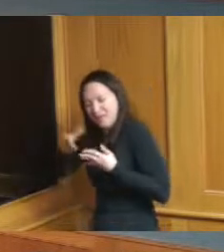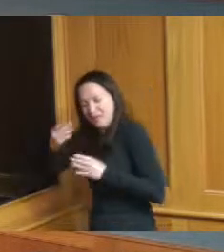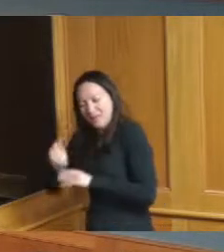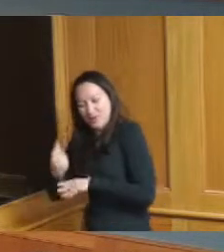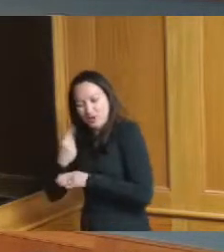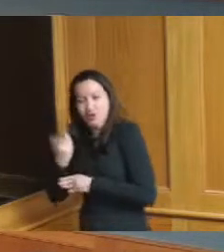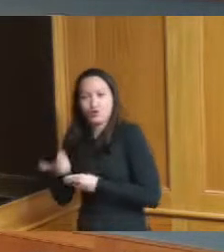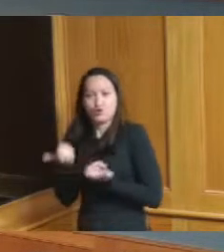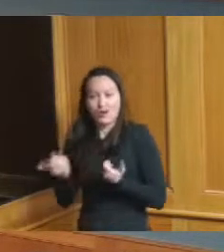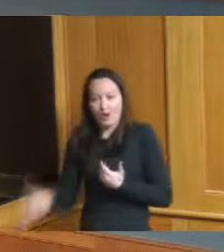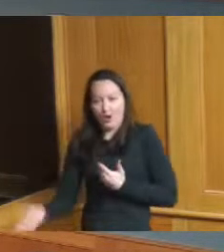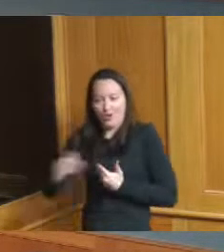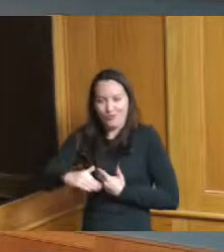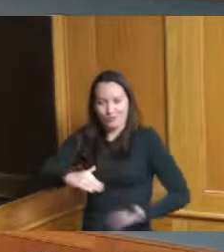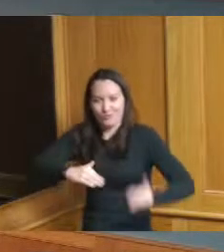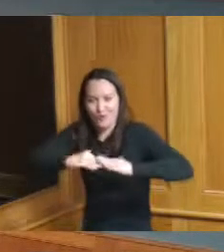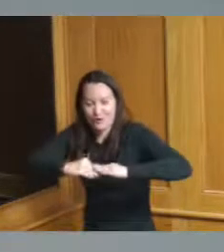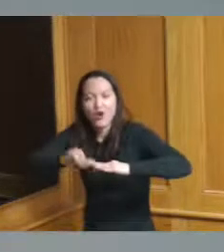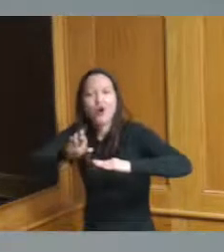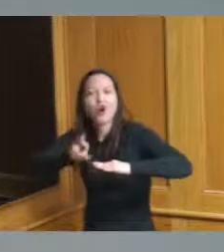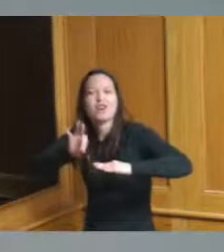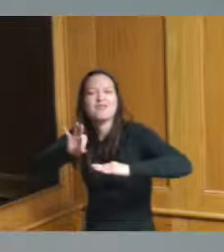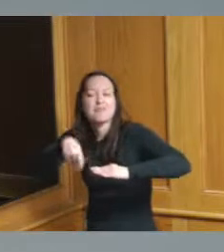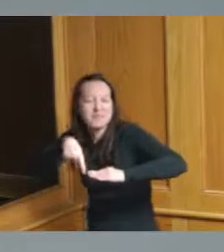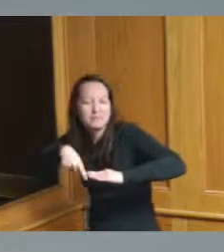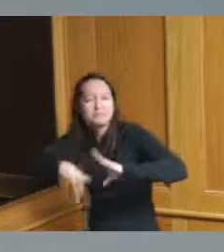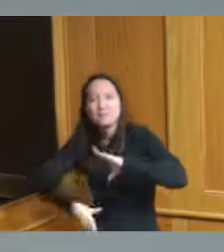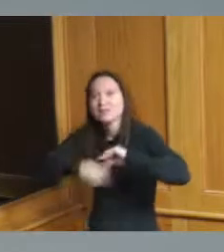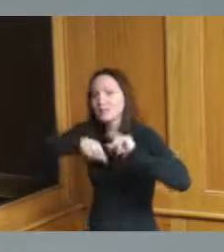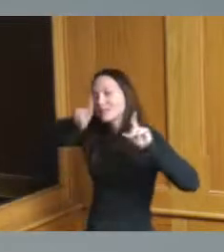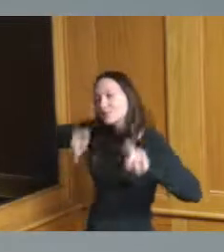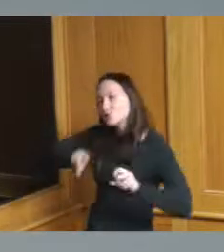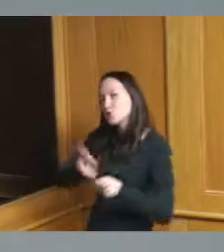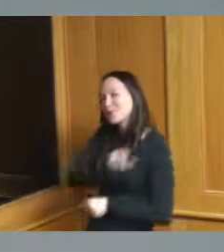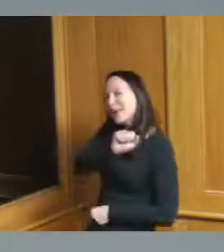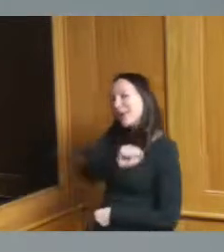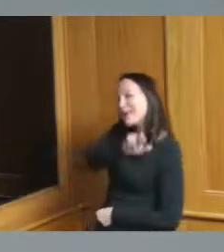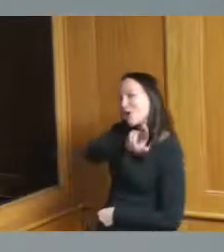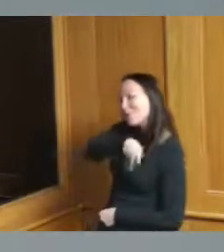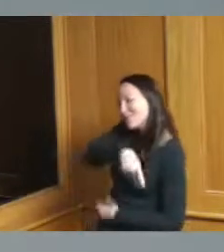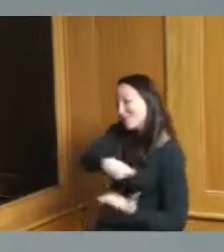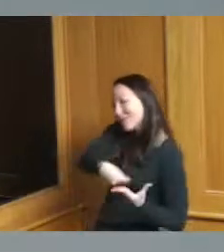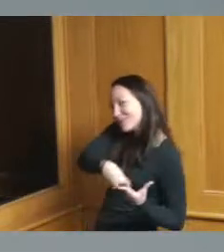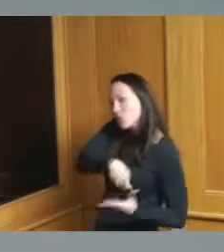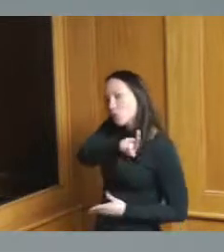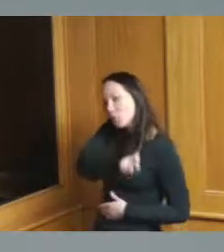him put out an RFP to supplement testing using ARP funding that 1.5 million you talked about